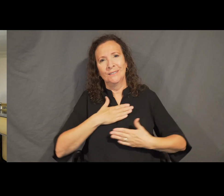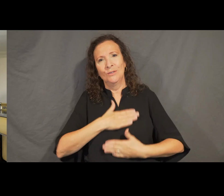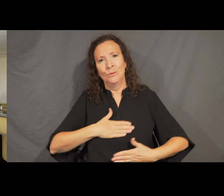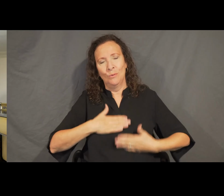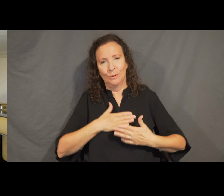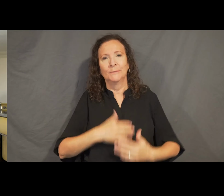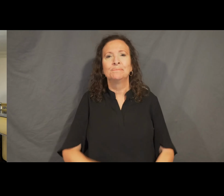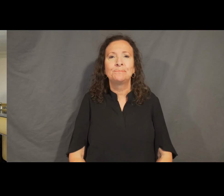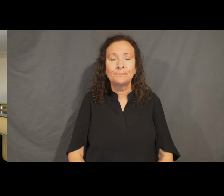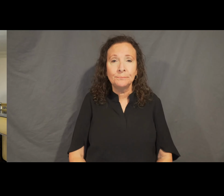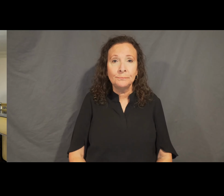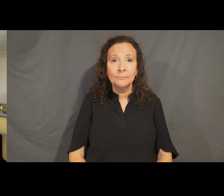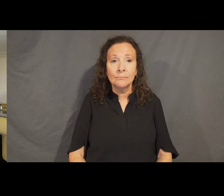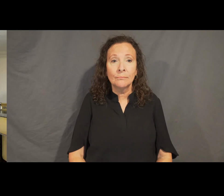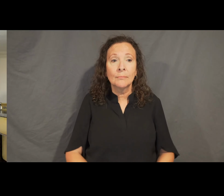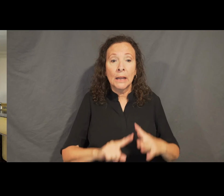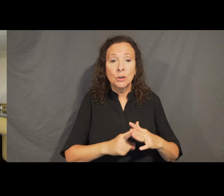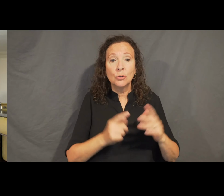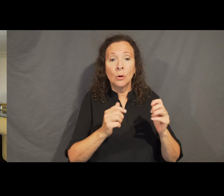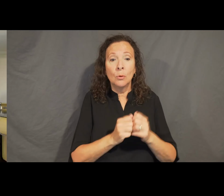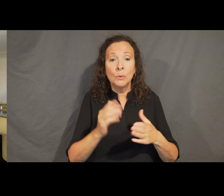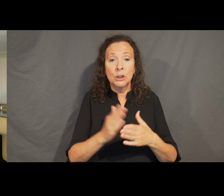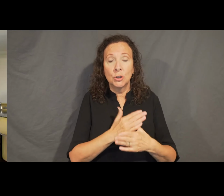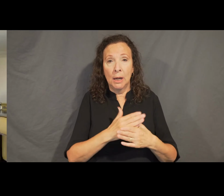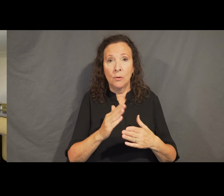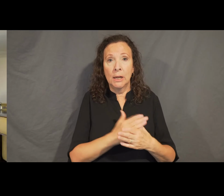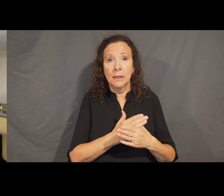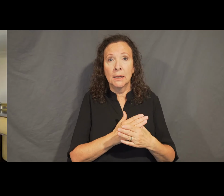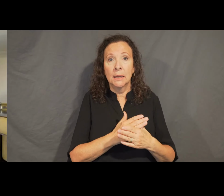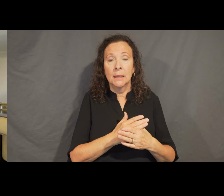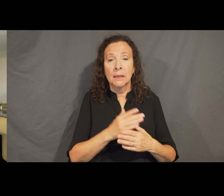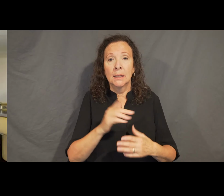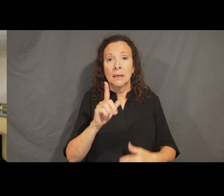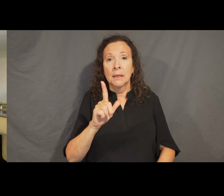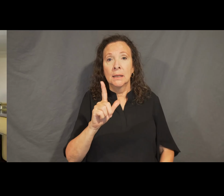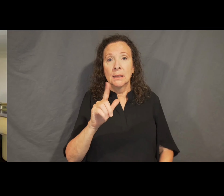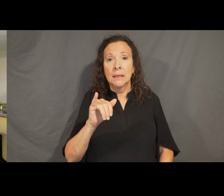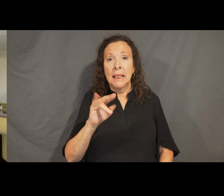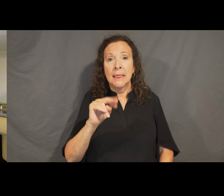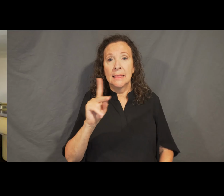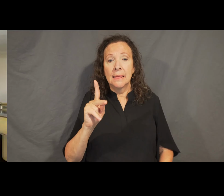I'm going to start by sharing a link in the chat with you that contains everything I'm